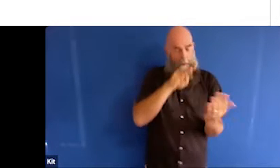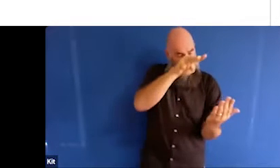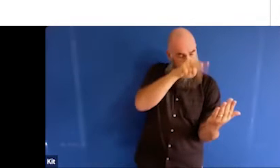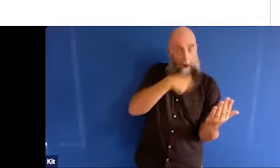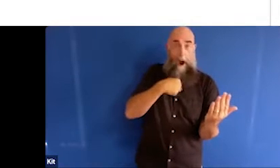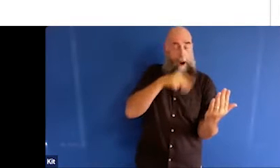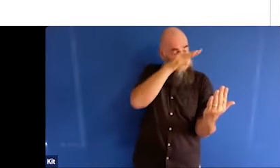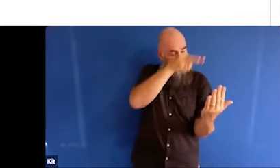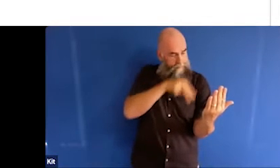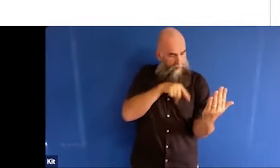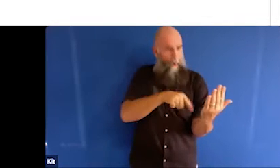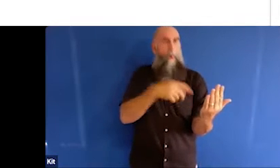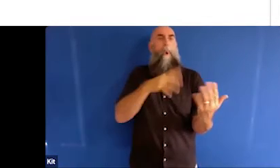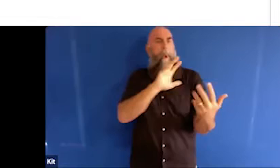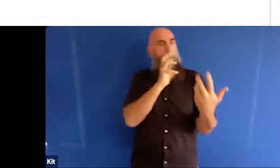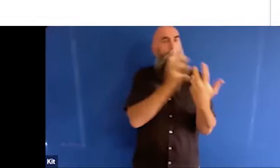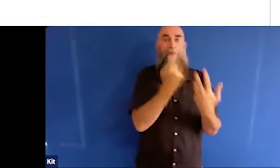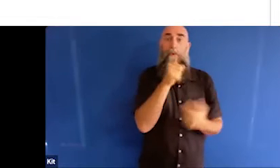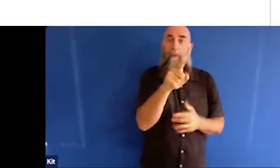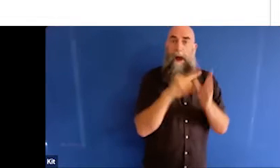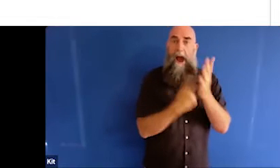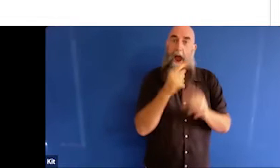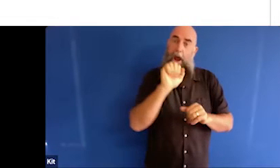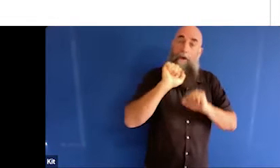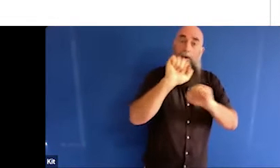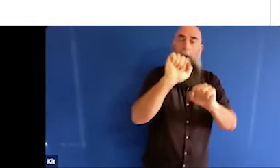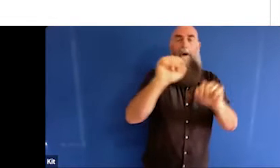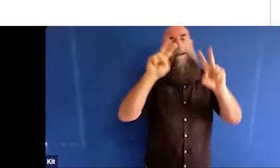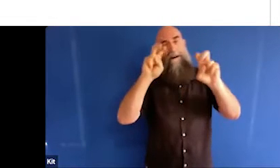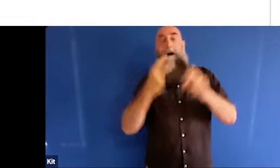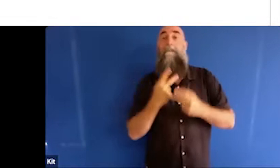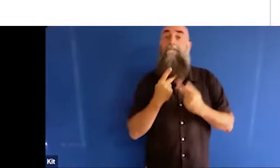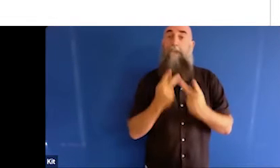Have people read it so it doesn't sound all stilted and, like, "Oh,